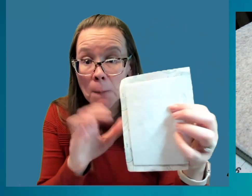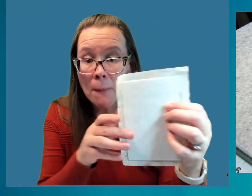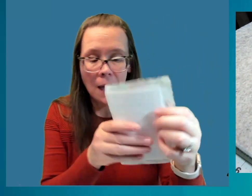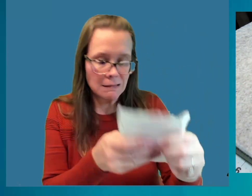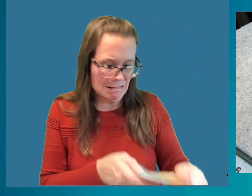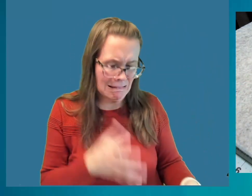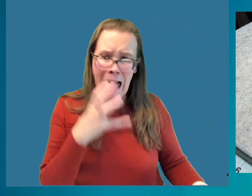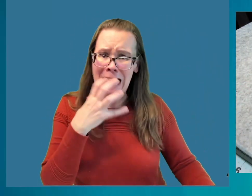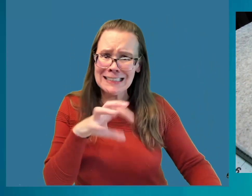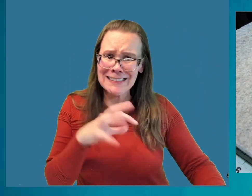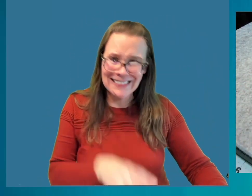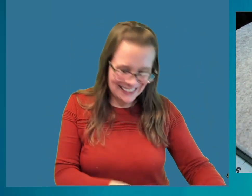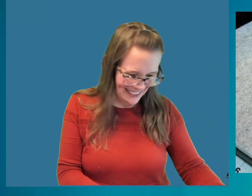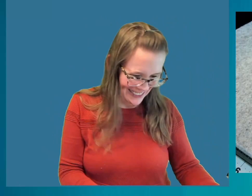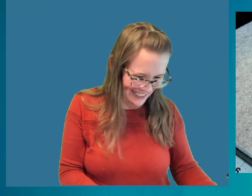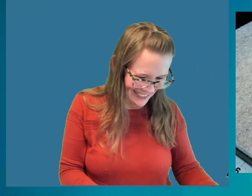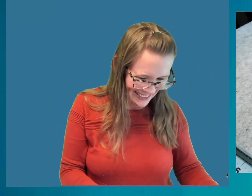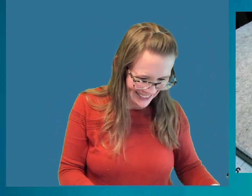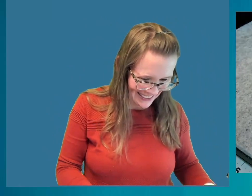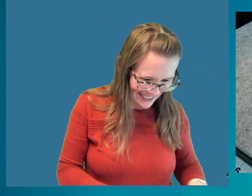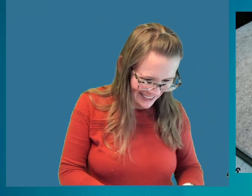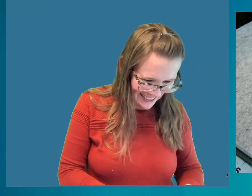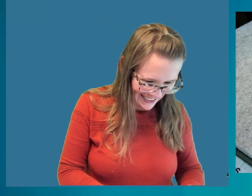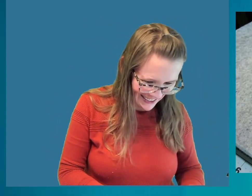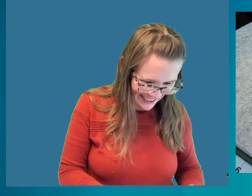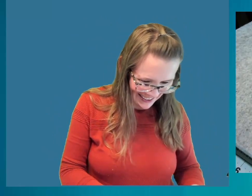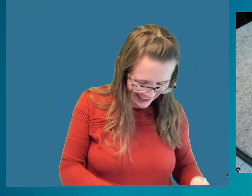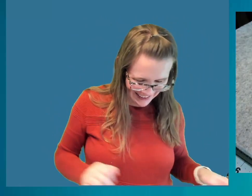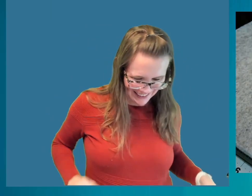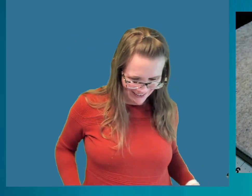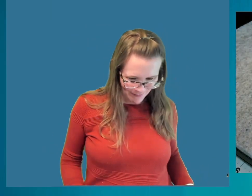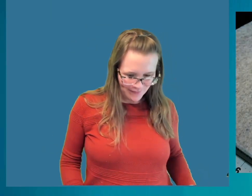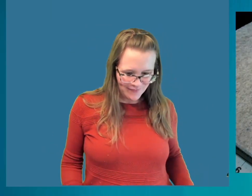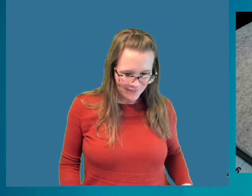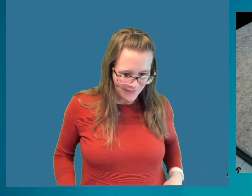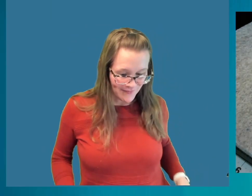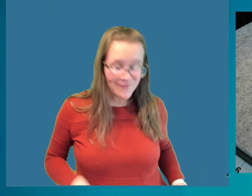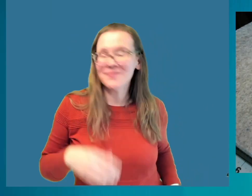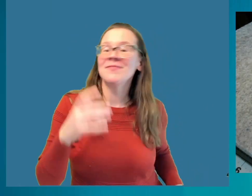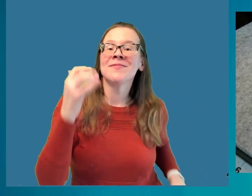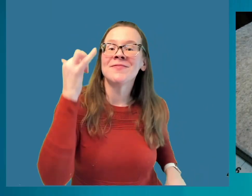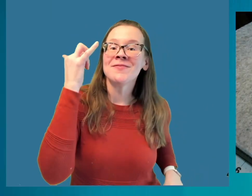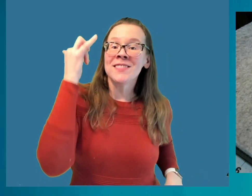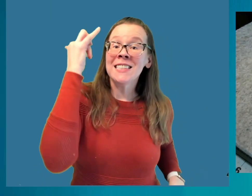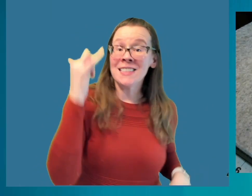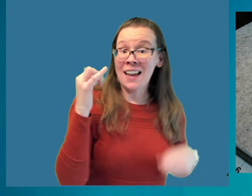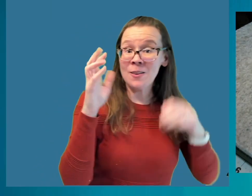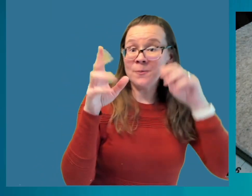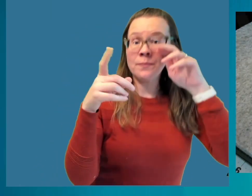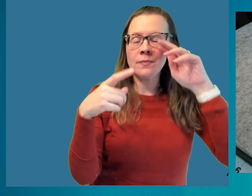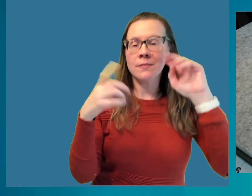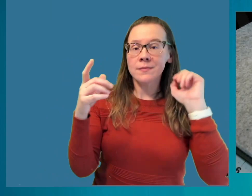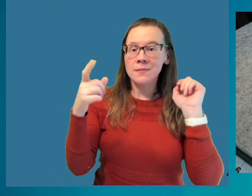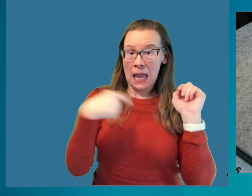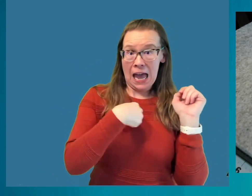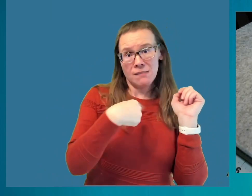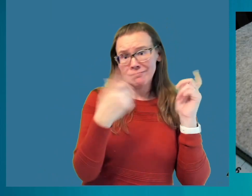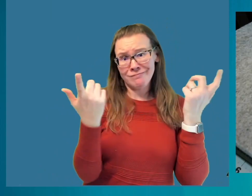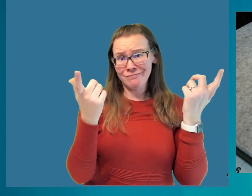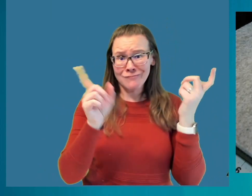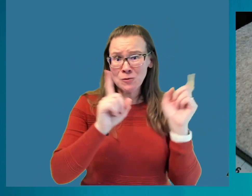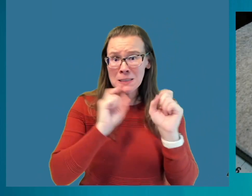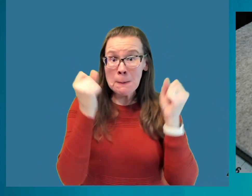um, it is almost exactly - it's hot! - but it's almost exactly in the right place. Good enough!!